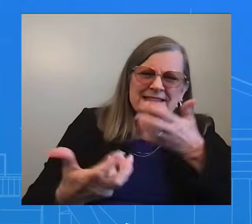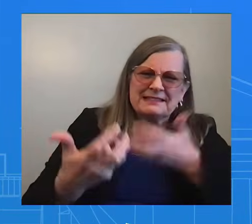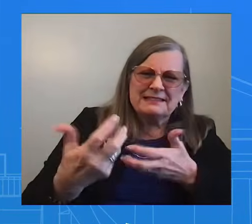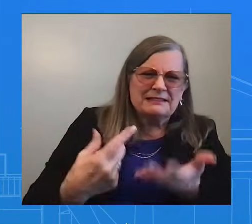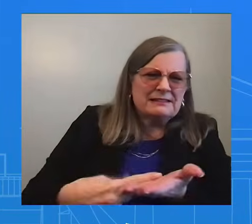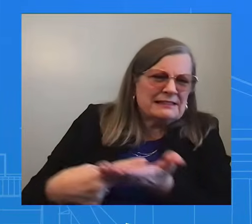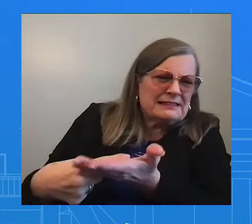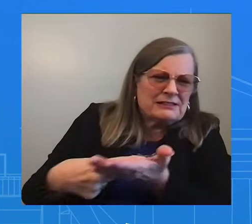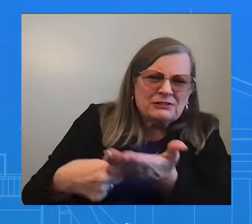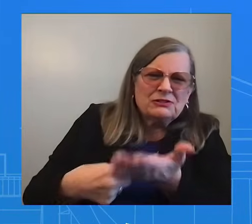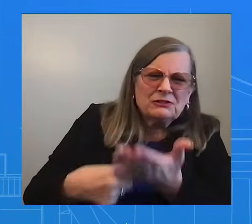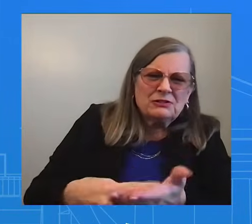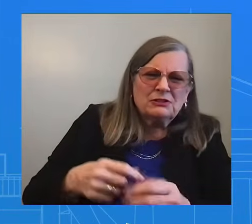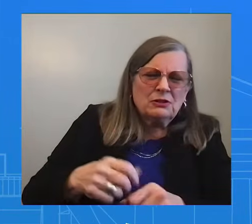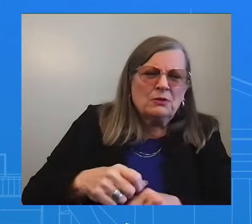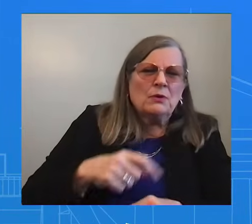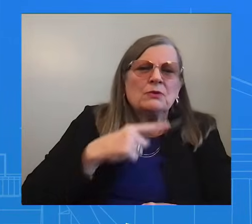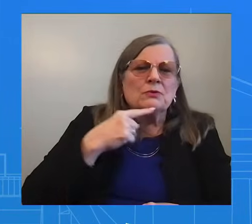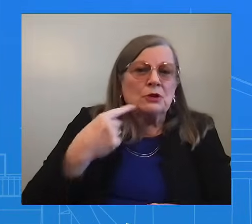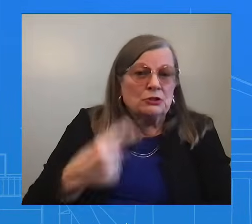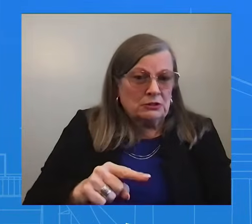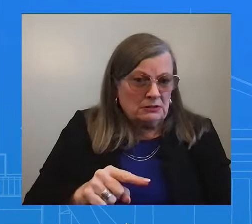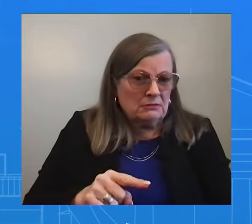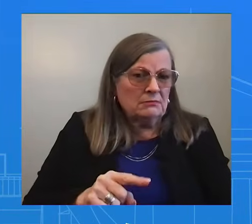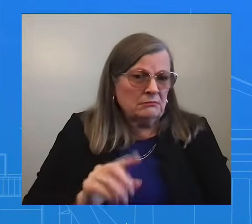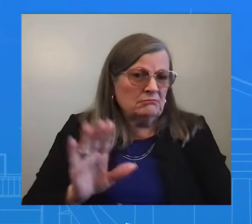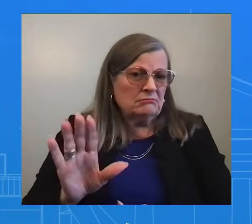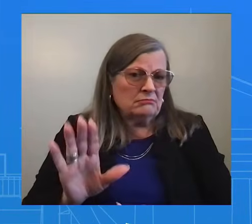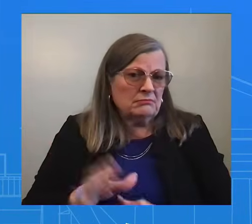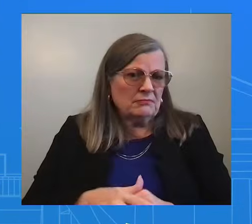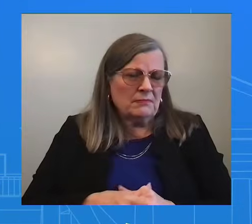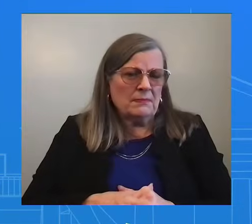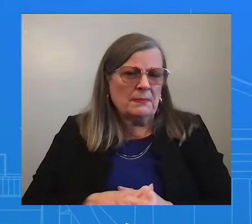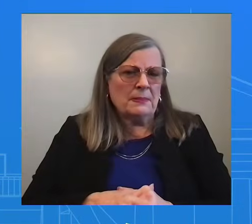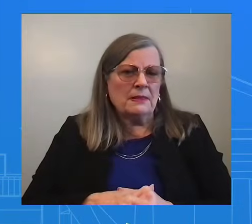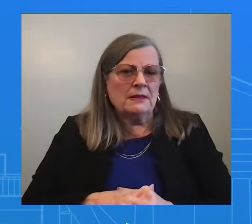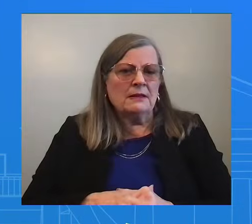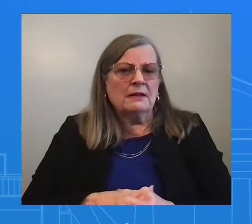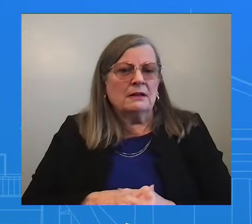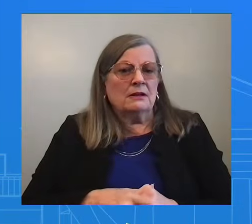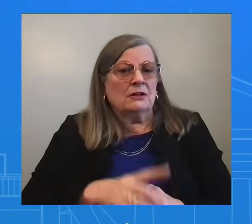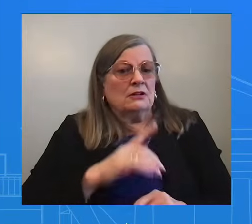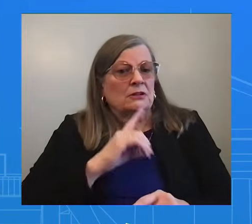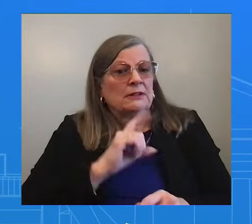I would tell you, again, that while I don't have a breakthrough to announce today, we --